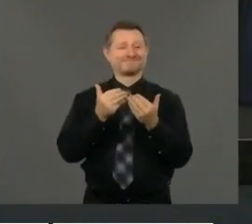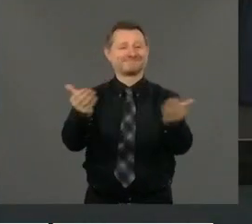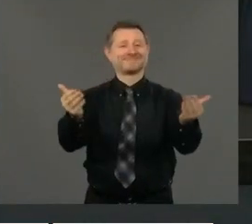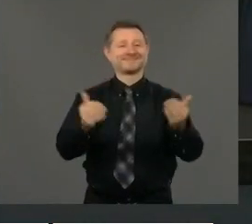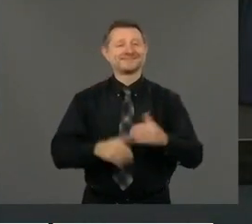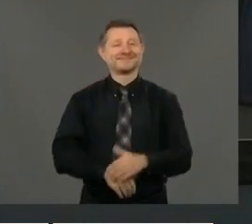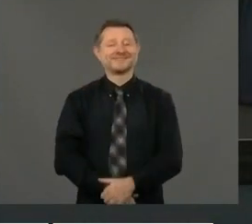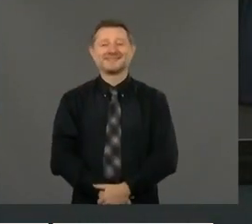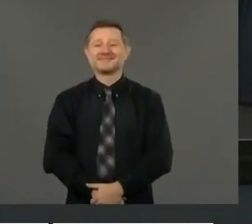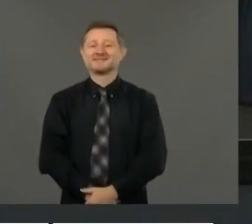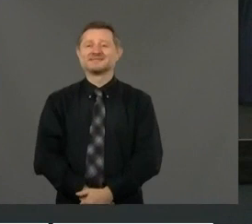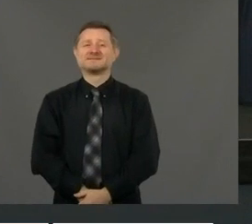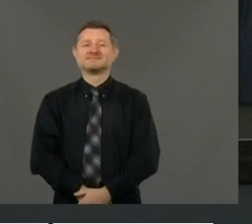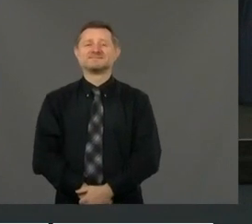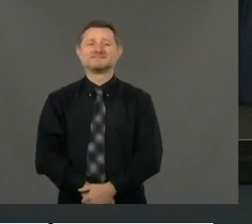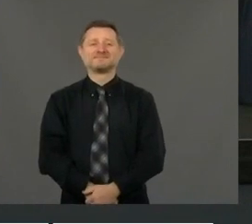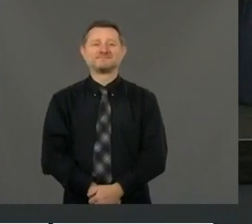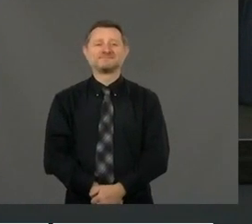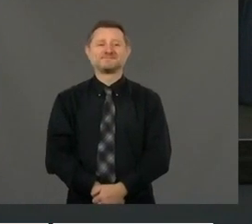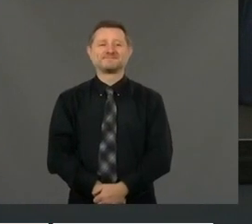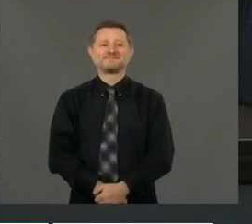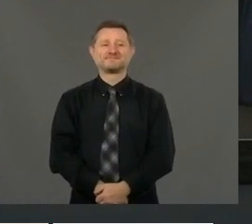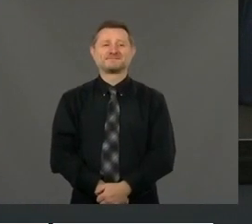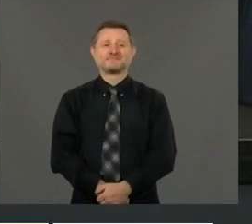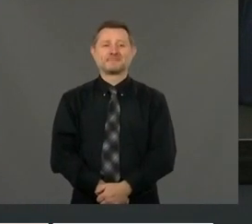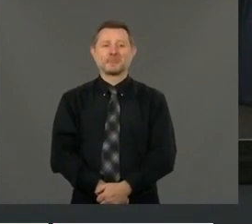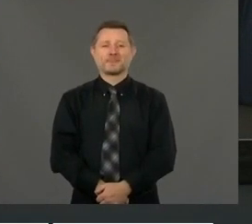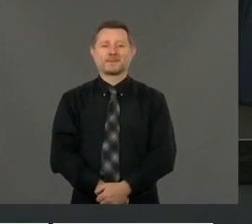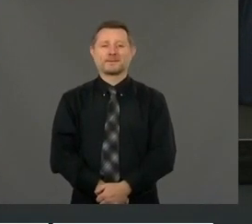YOU WERE PART OF IT. I AM GOING TO GIVE YOU A POSTER BECAUSE YOU ARE PART OF IT.